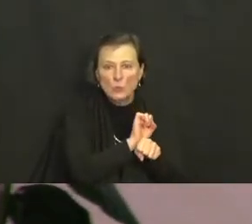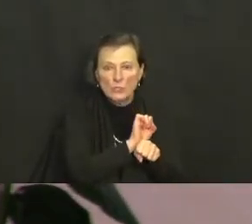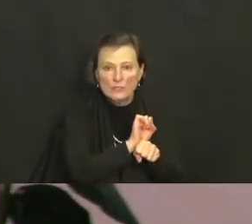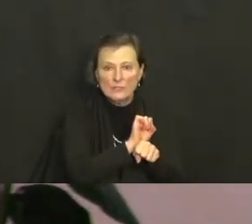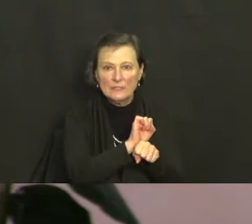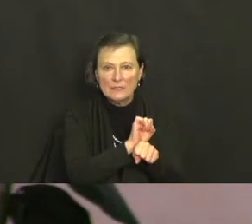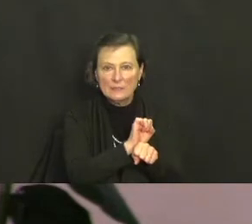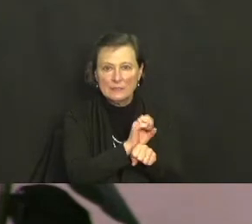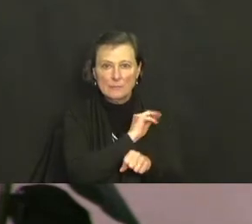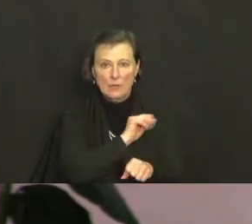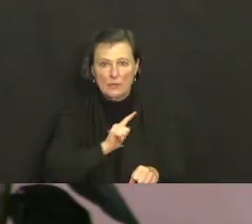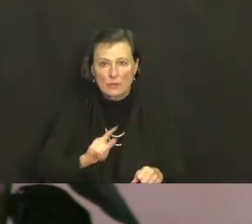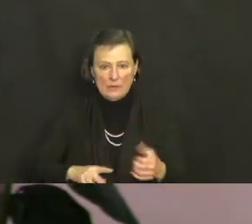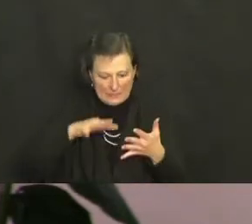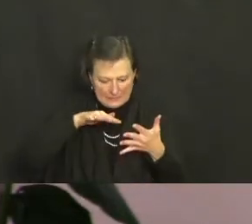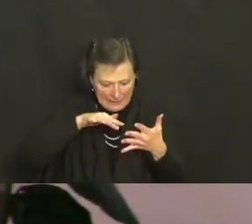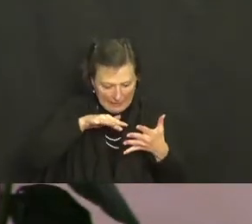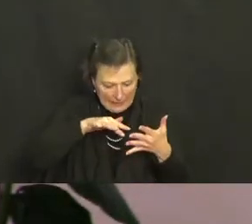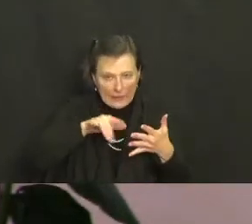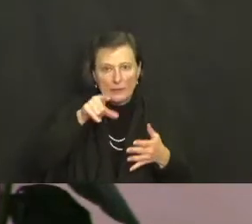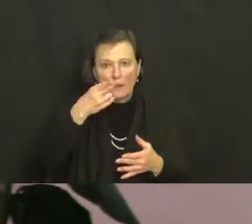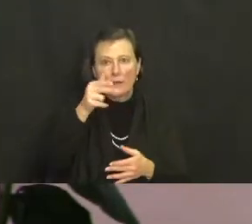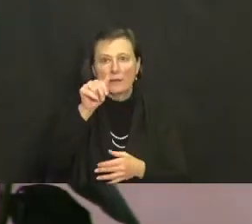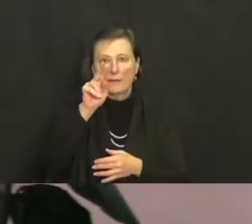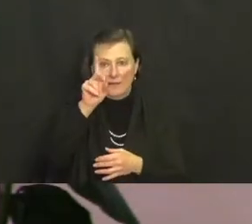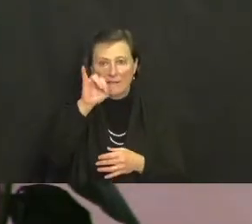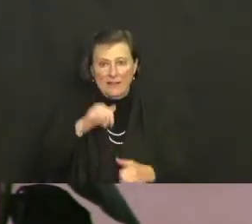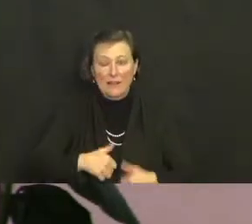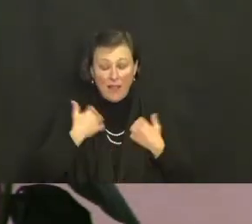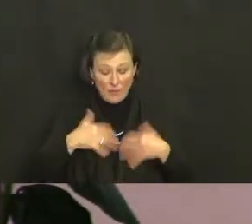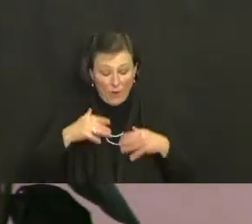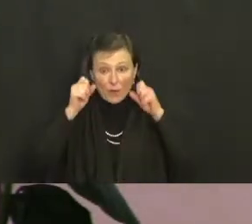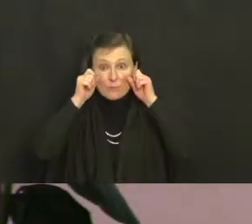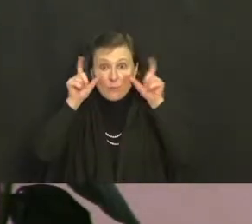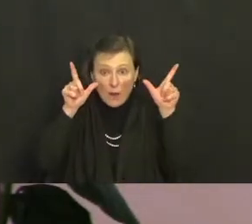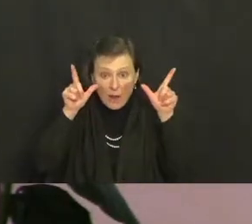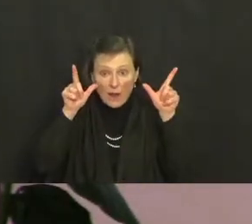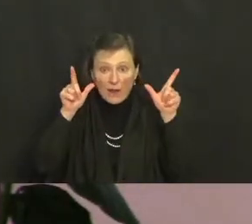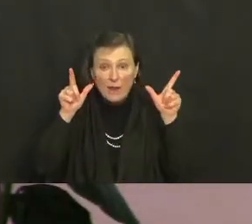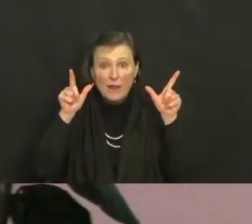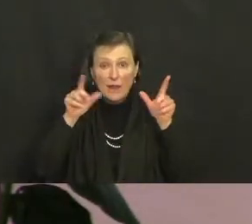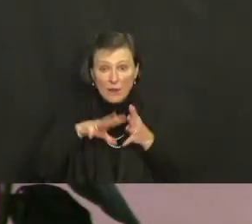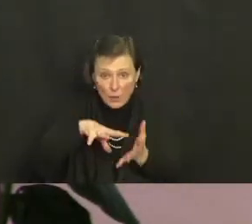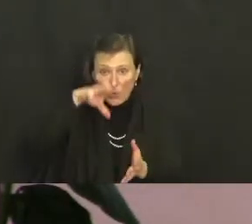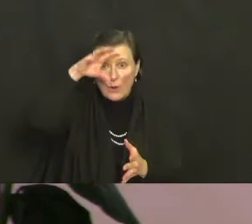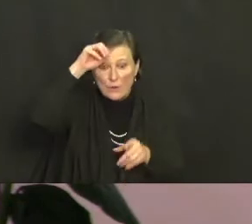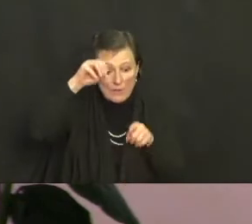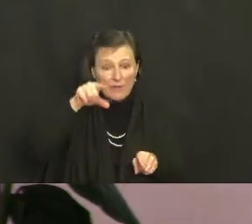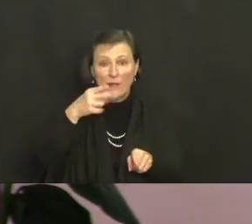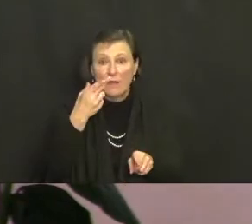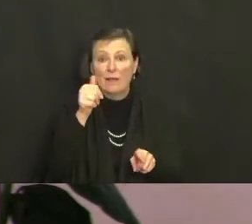As King studied Gandhi's life, he was really surprised, very surprised, to learn that Gandhi